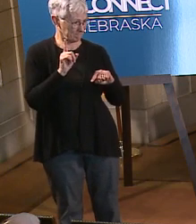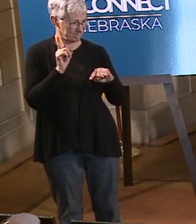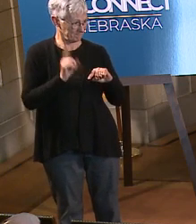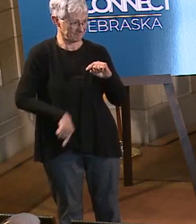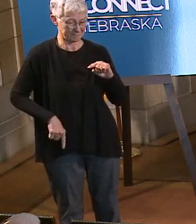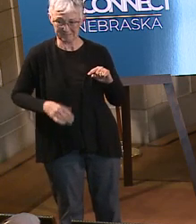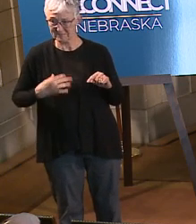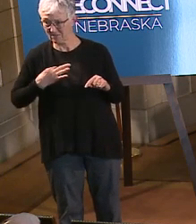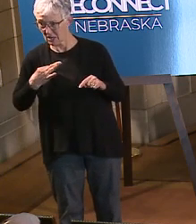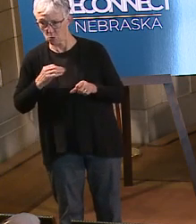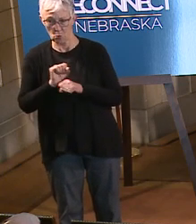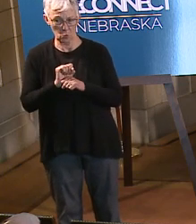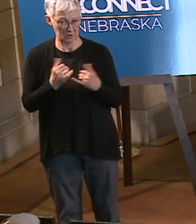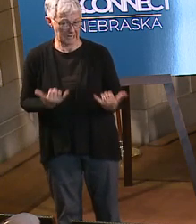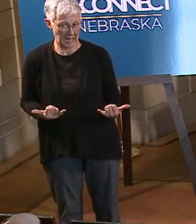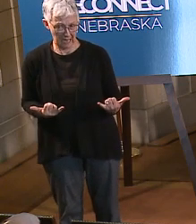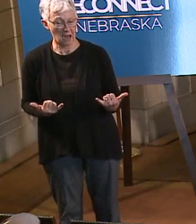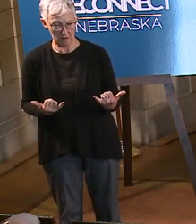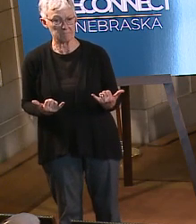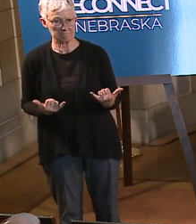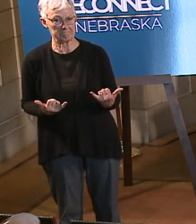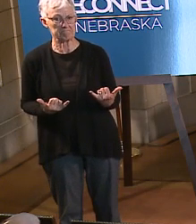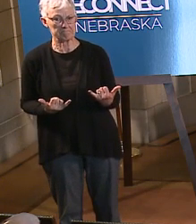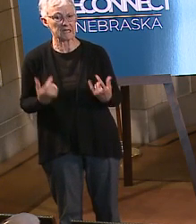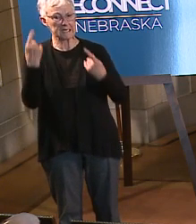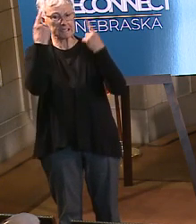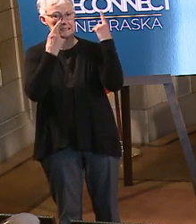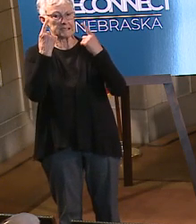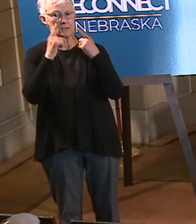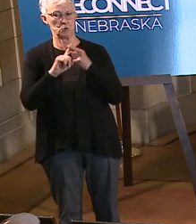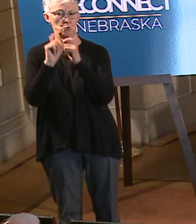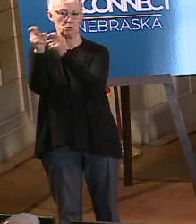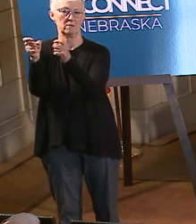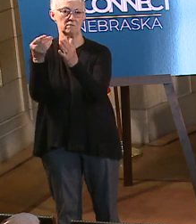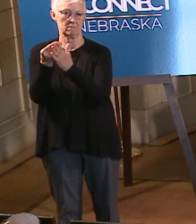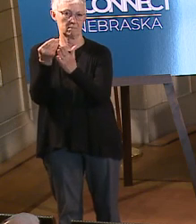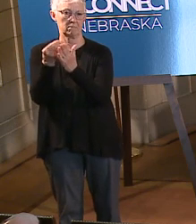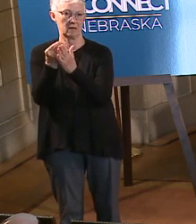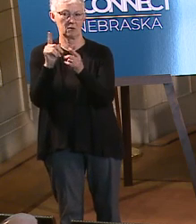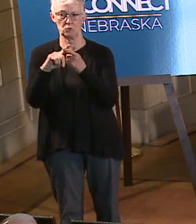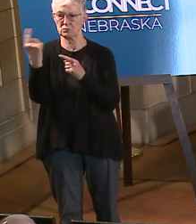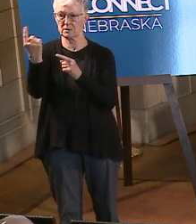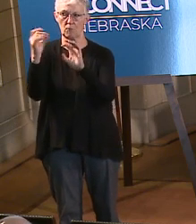SITE. NEVOLUNTEERS.COM. IF YOU ARE UNAVAILABLE TO